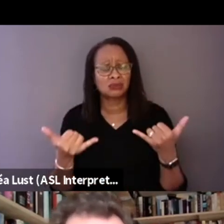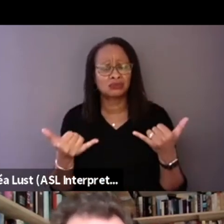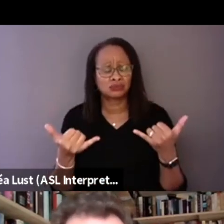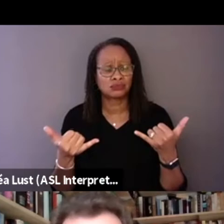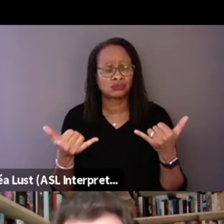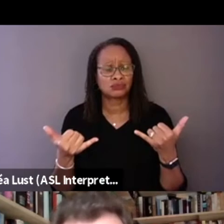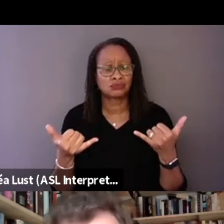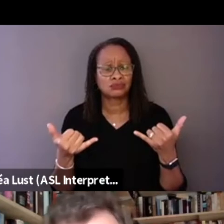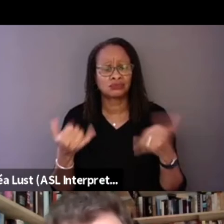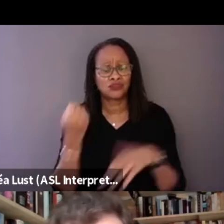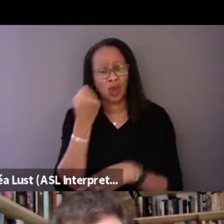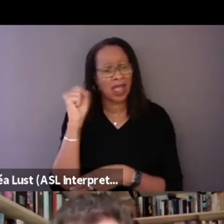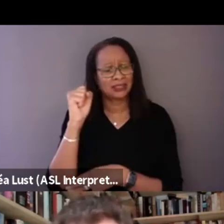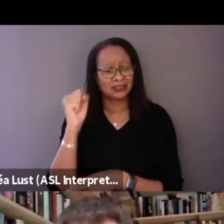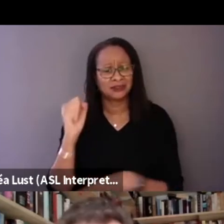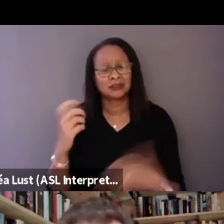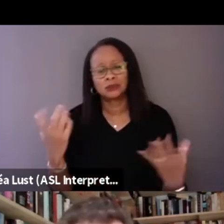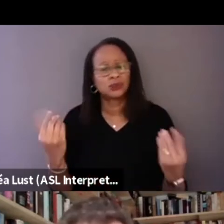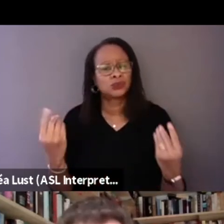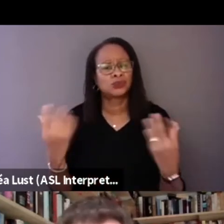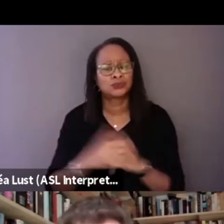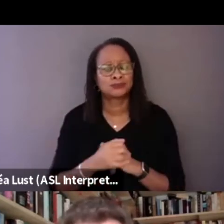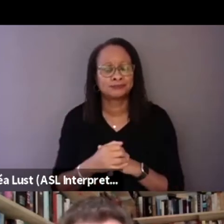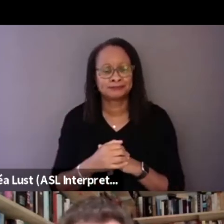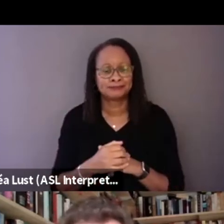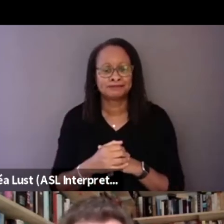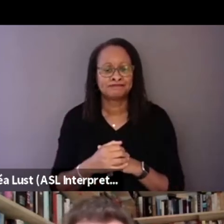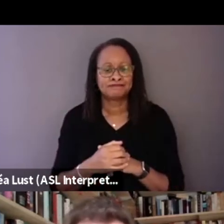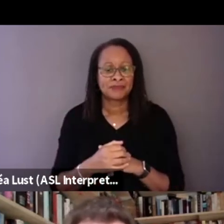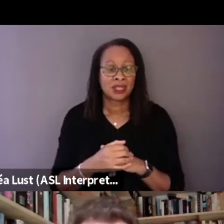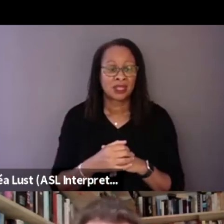now that as you say in the film, the weaker you get, the louder you become.